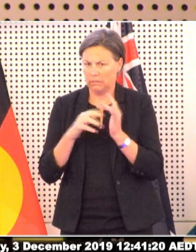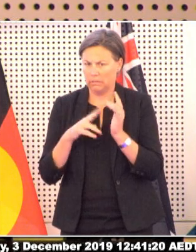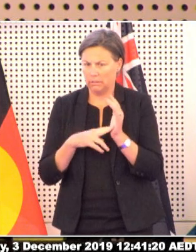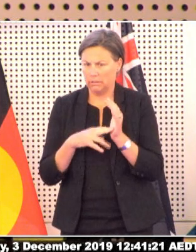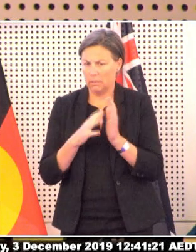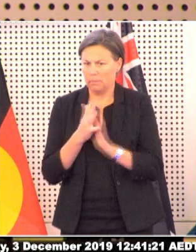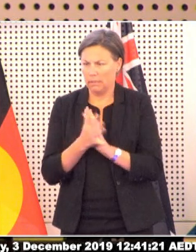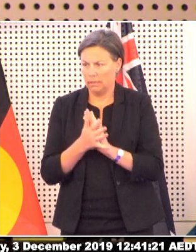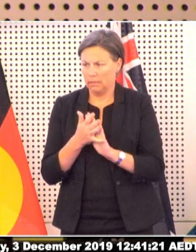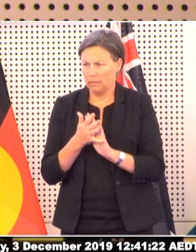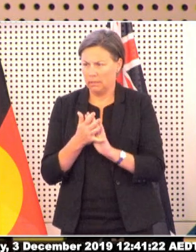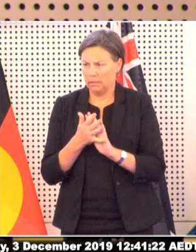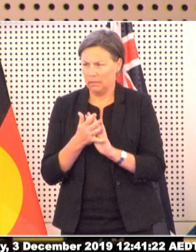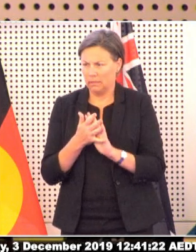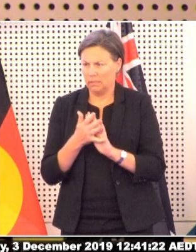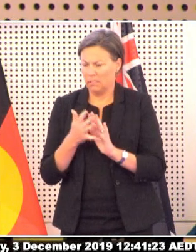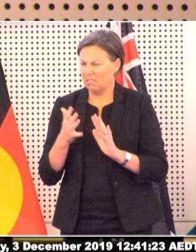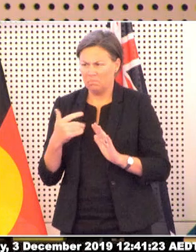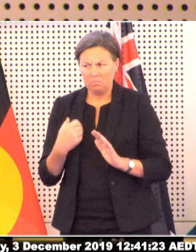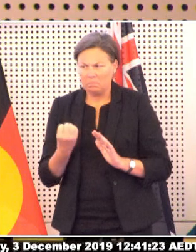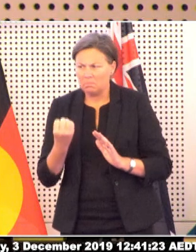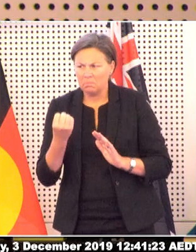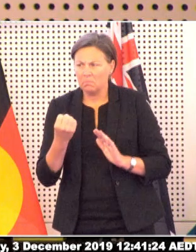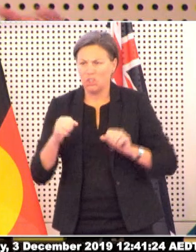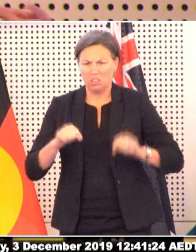I am not sure I have a 16A but that may be because I don’t know where to look.